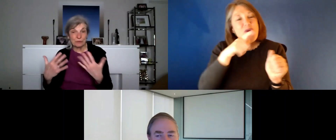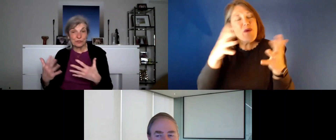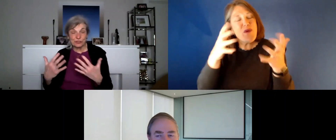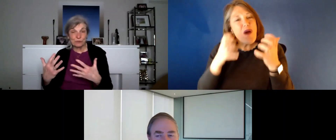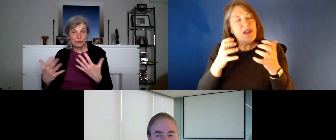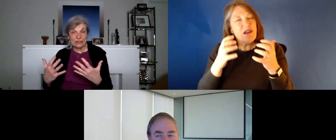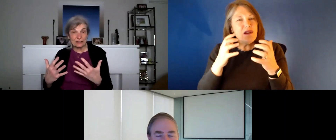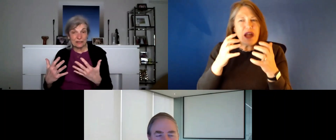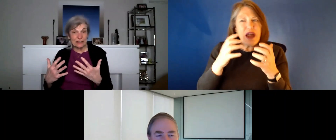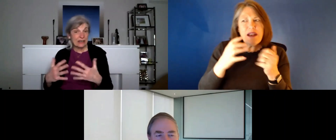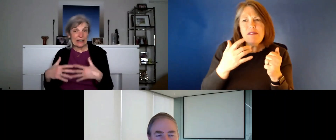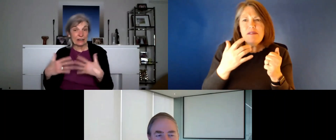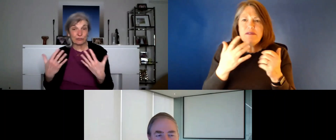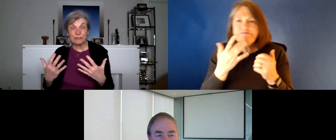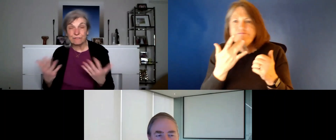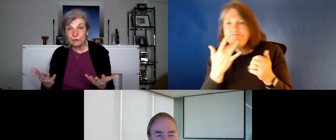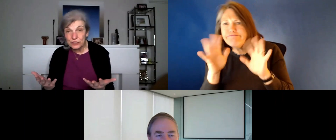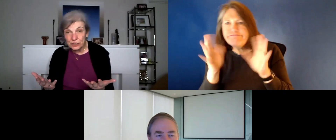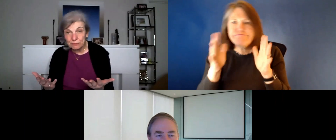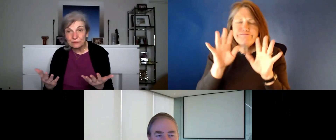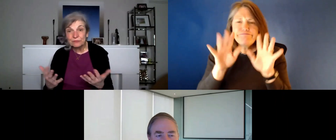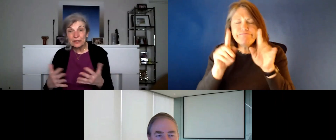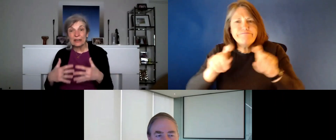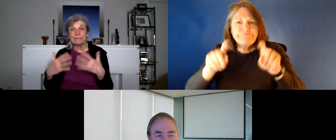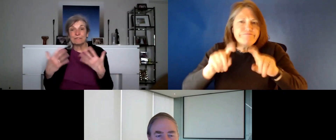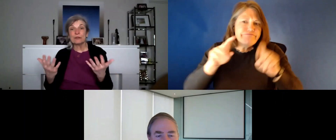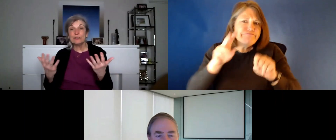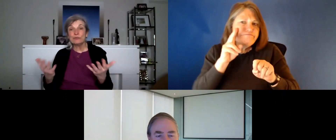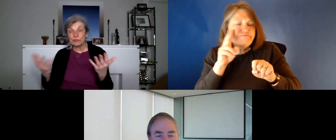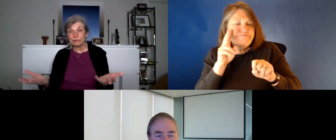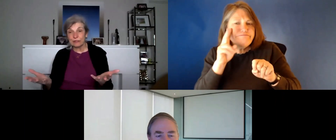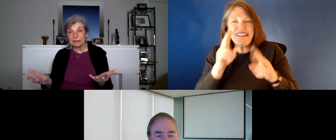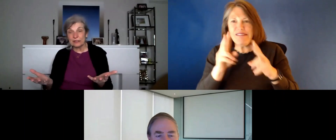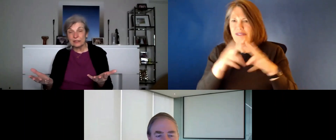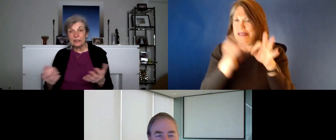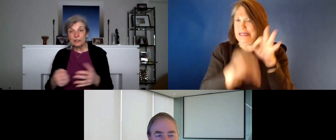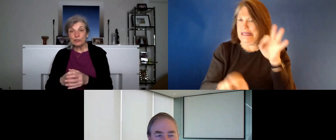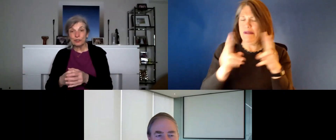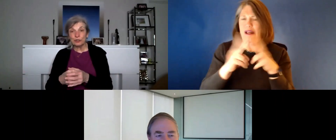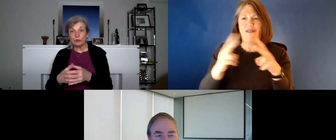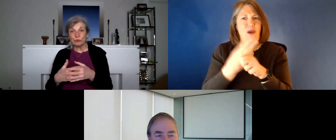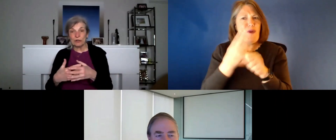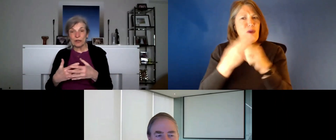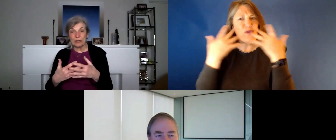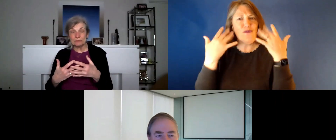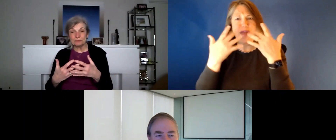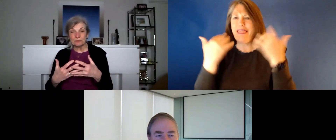with this modality 06:16:23 . Actually very simple and very user-friendly,